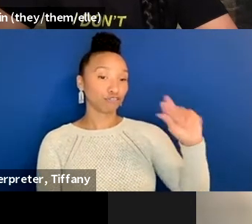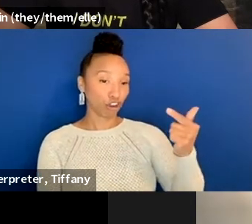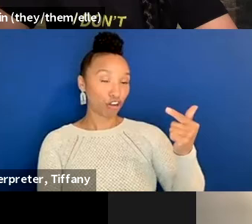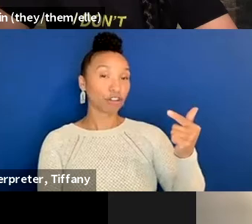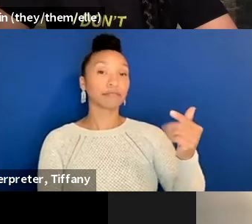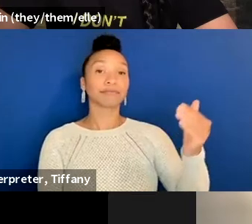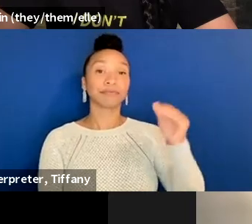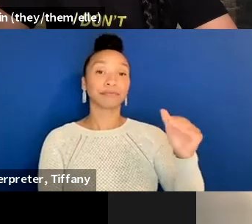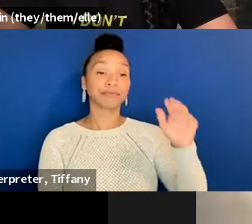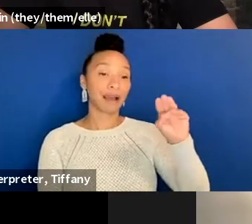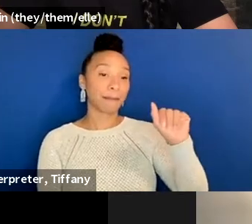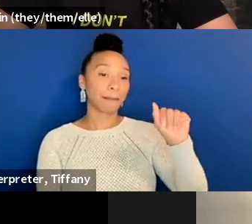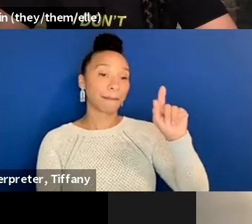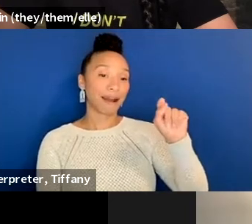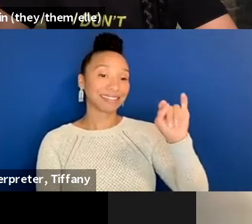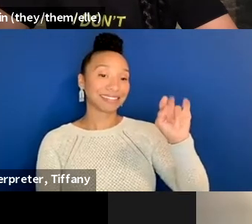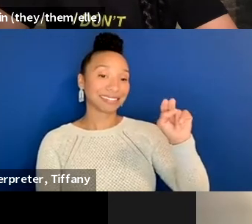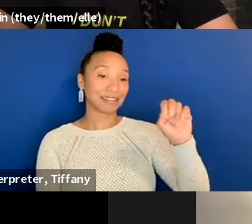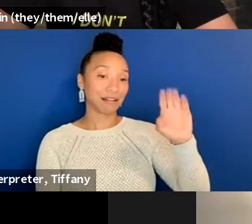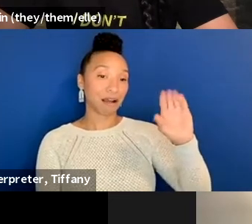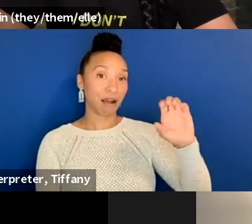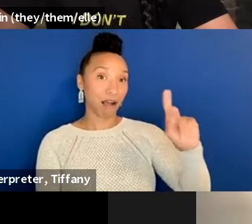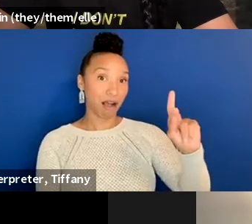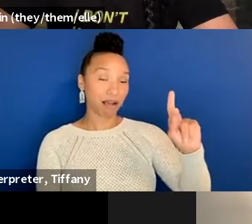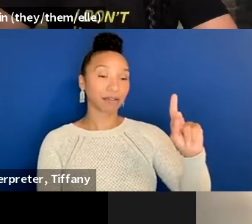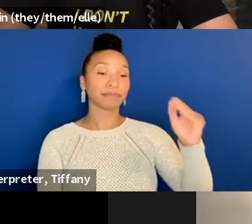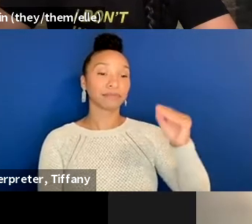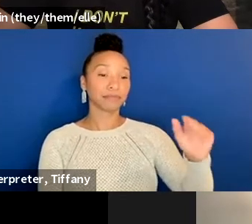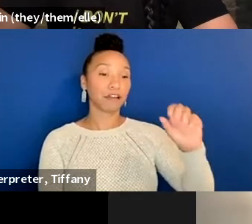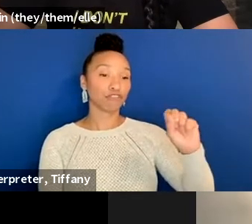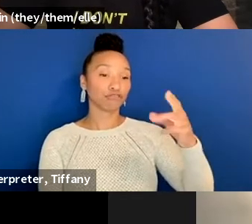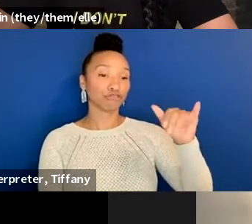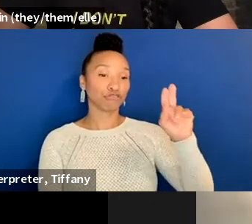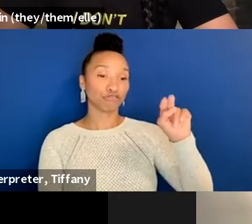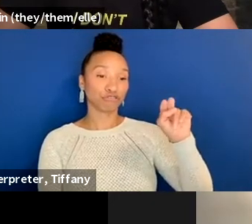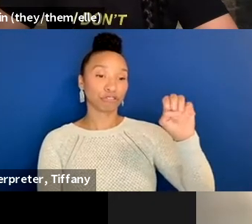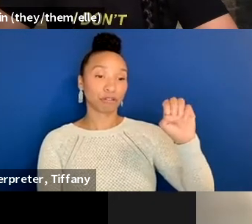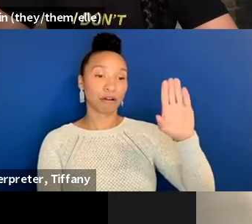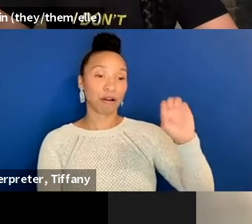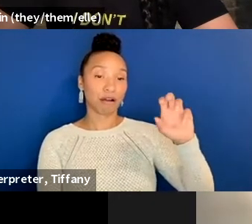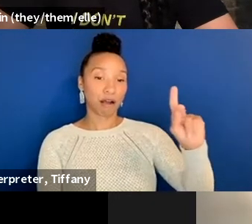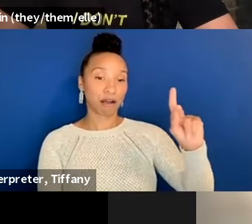Benjamin (they/them/elle): I want to give thanks for the steward of the land, water and air past, present and future.